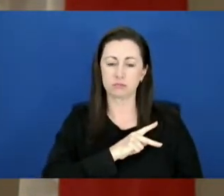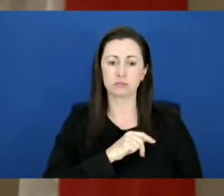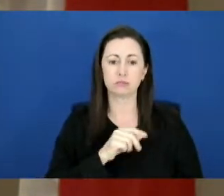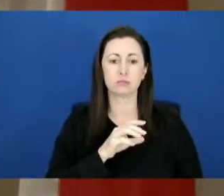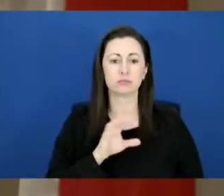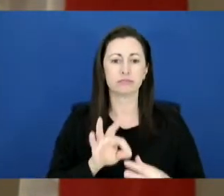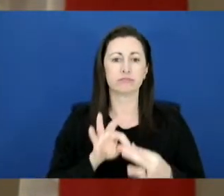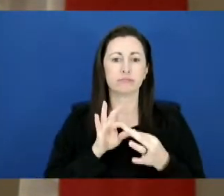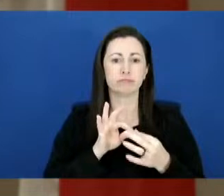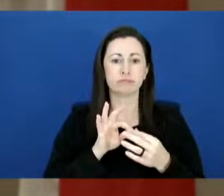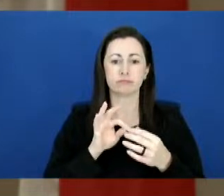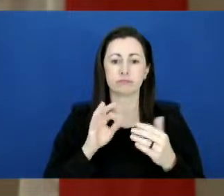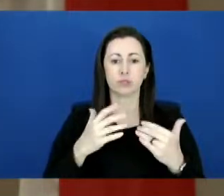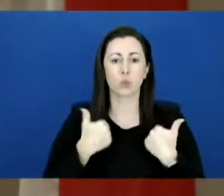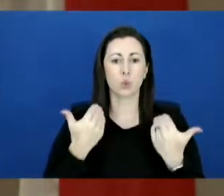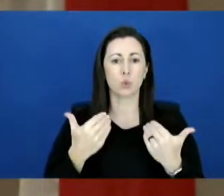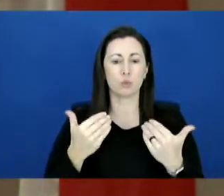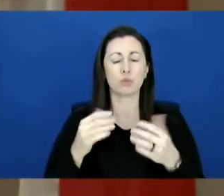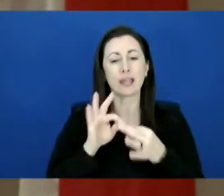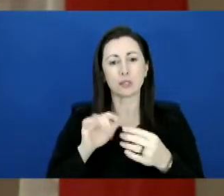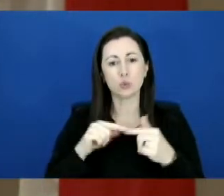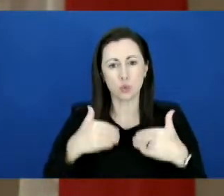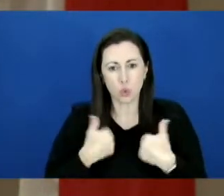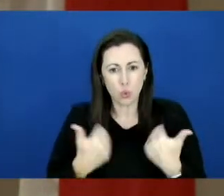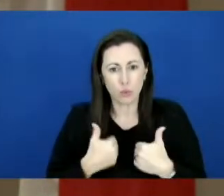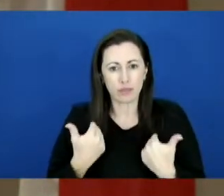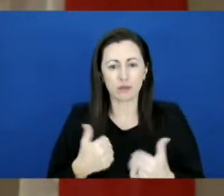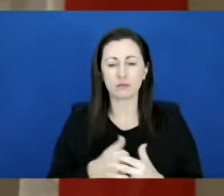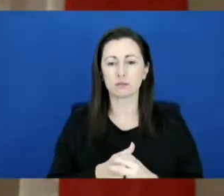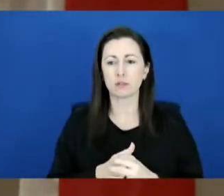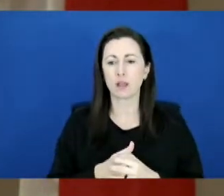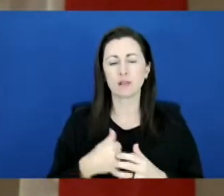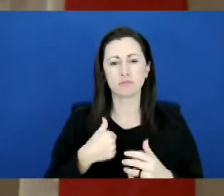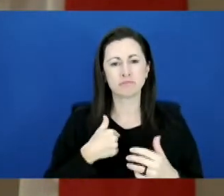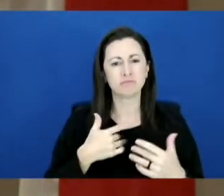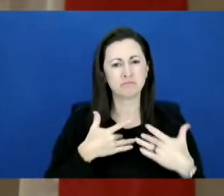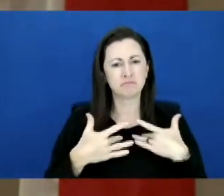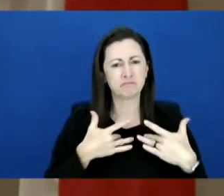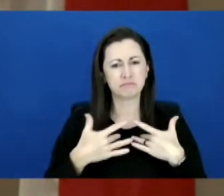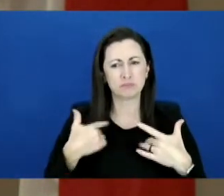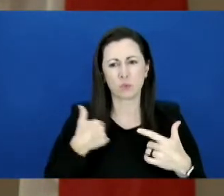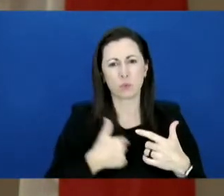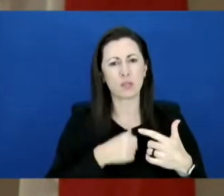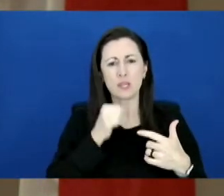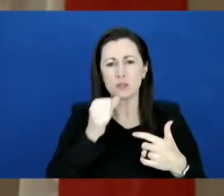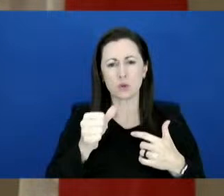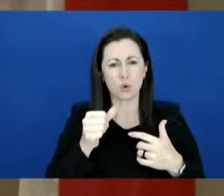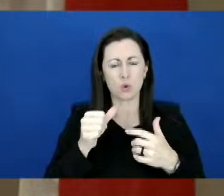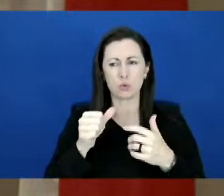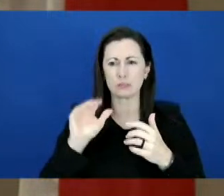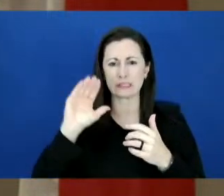IT'S PERSONAL FOR ME.